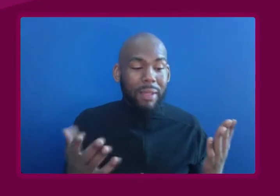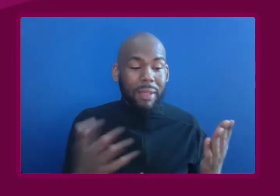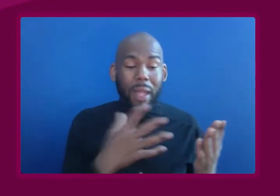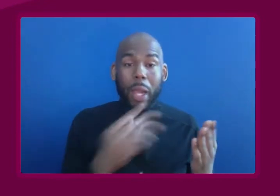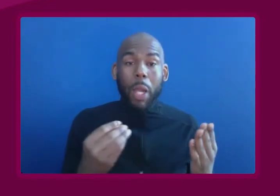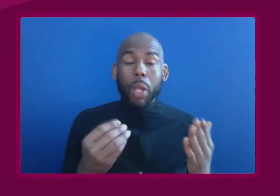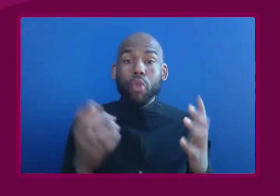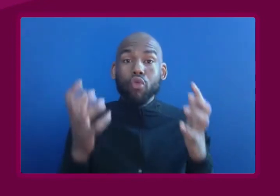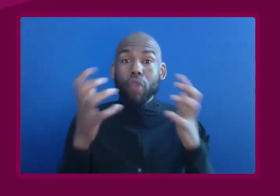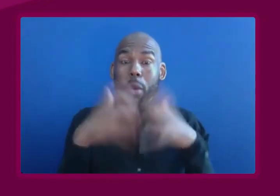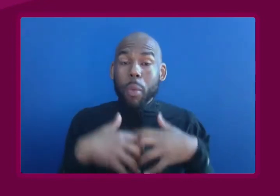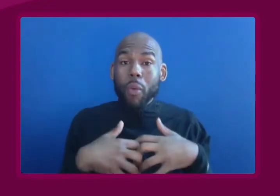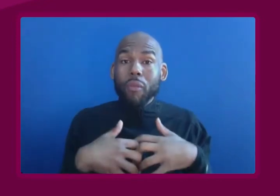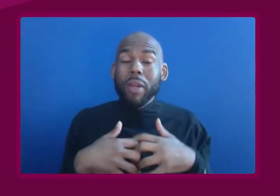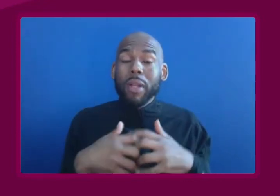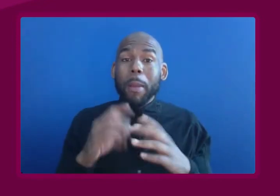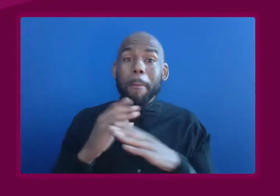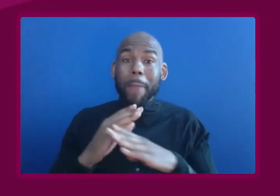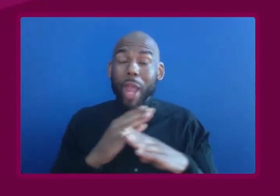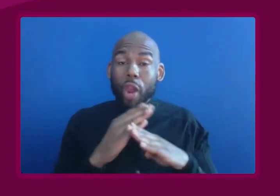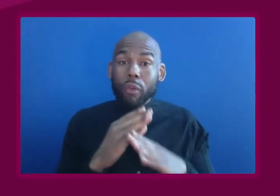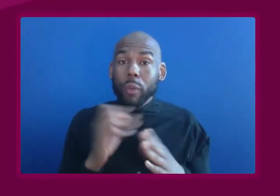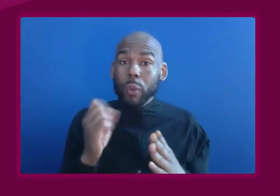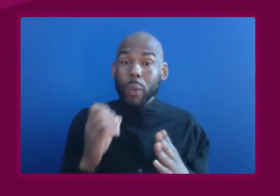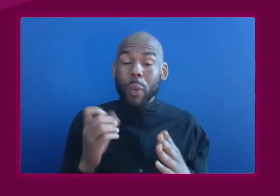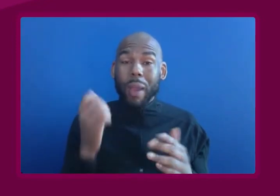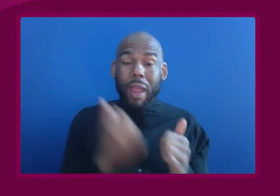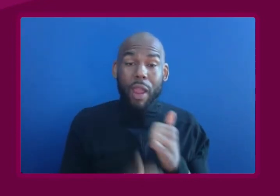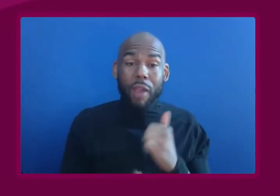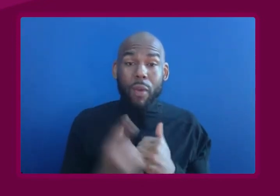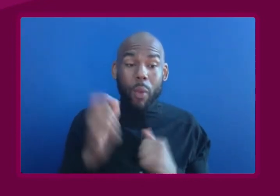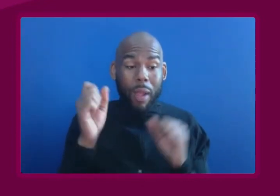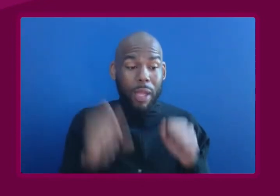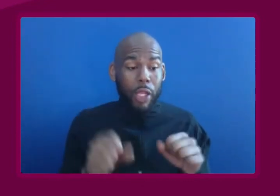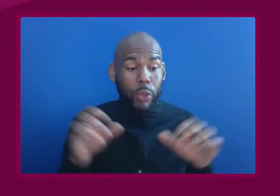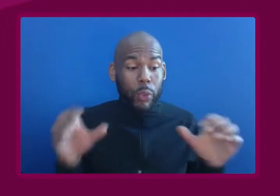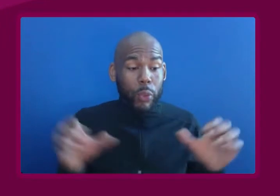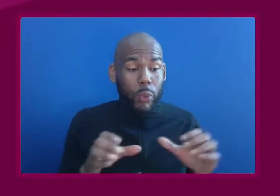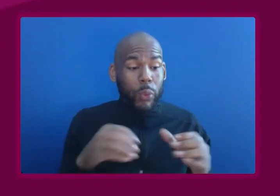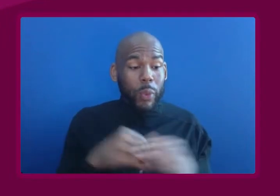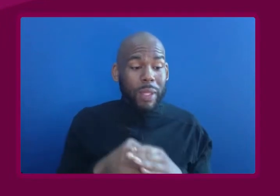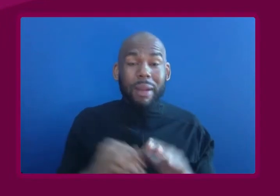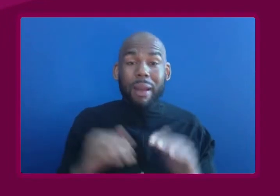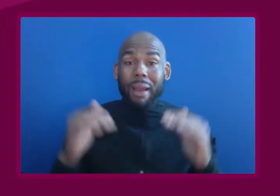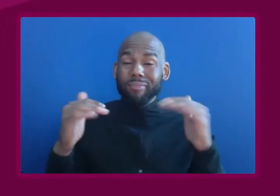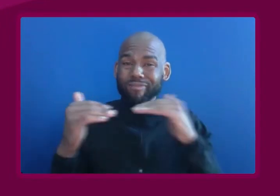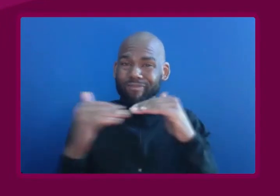removing barriers so that everyone can do so in an equitable way.